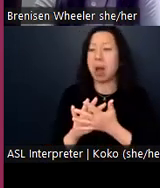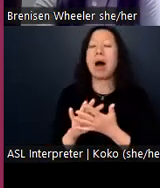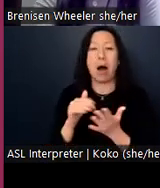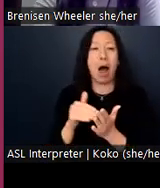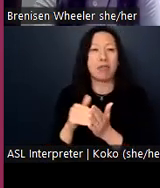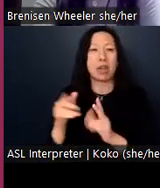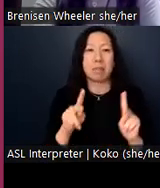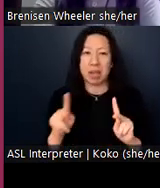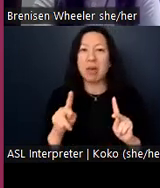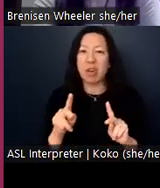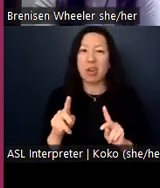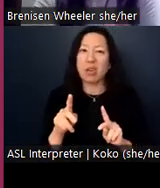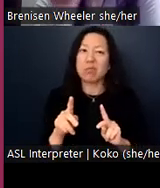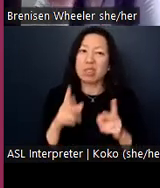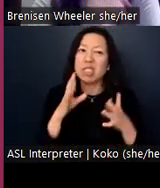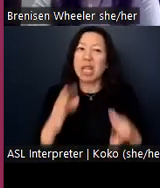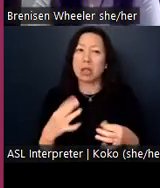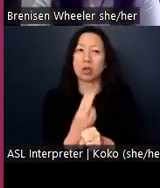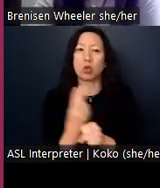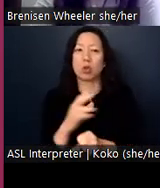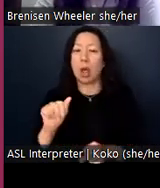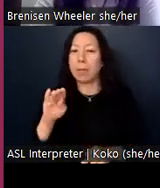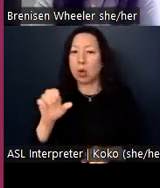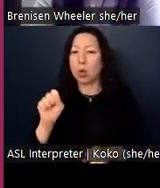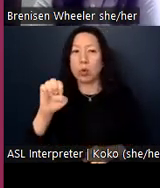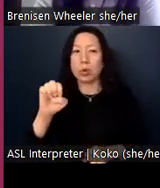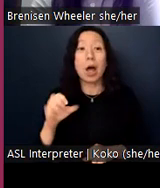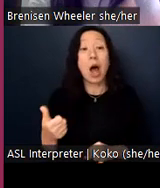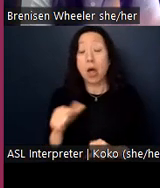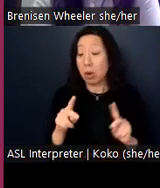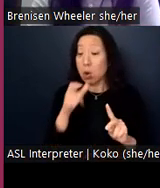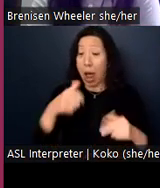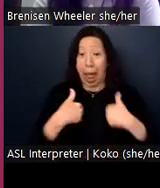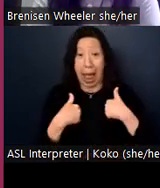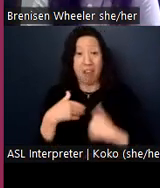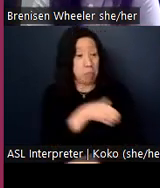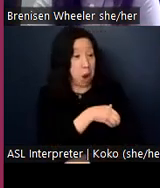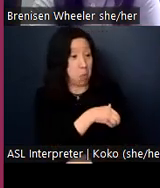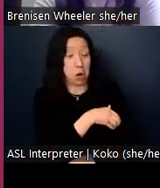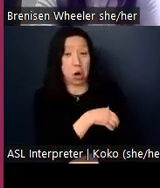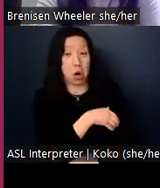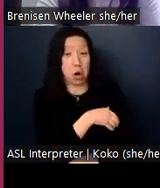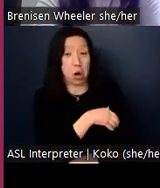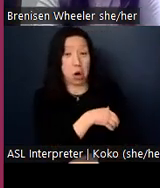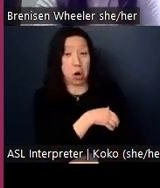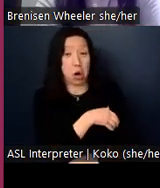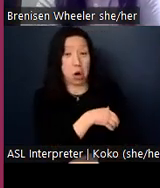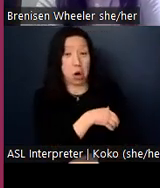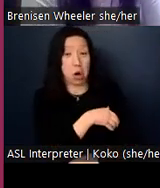hold power right. 12:56:46 They have them until it up. No one's gonna believe But they're capable of causing harm or that causing harm or something that